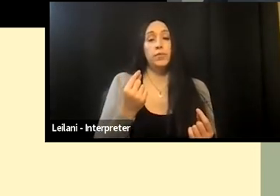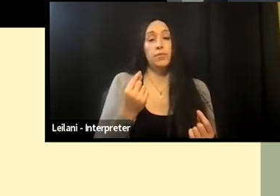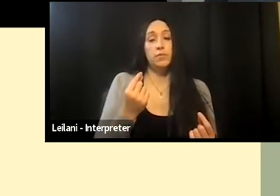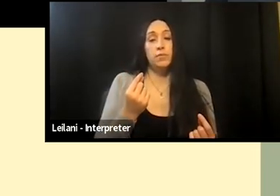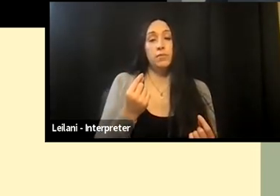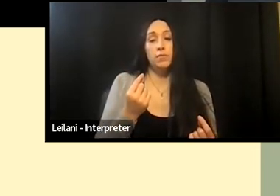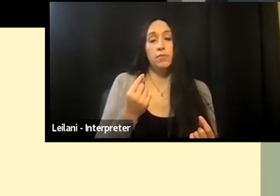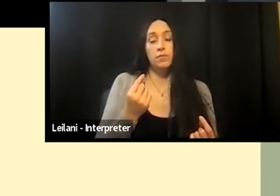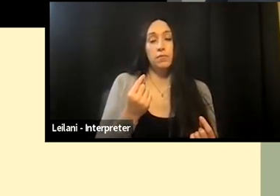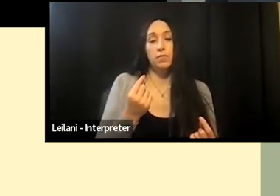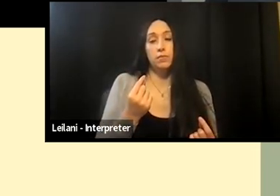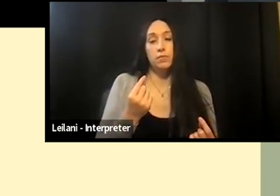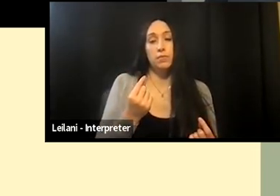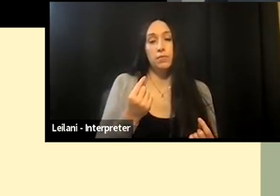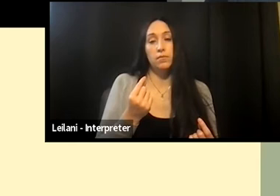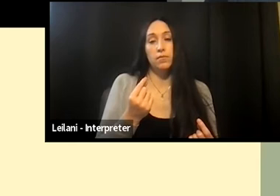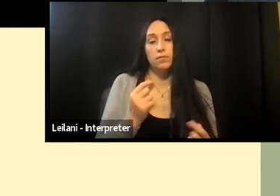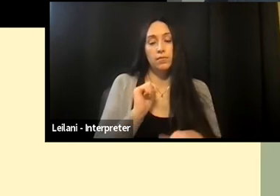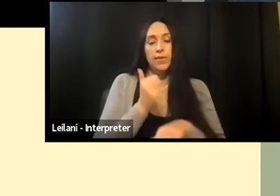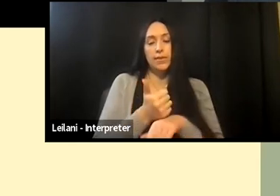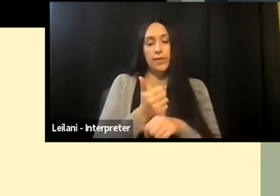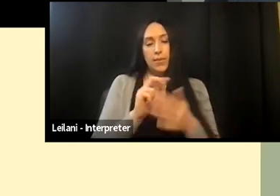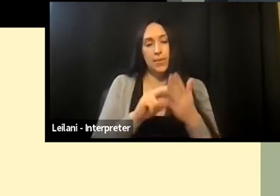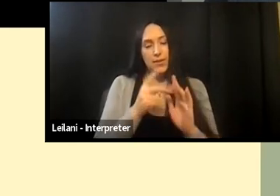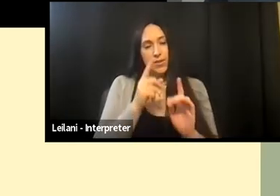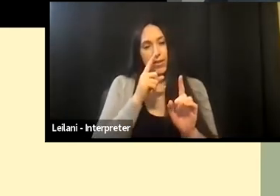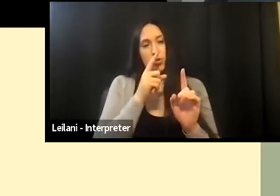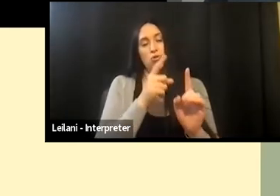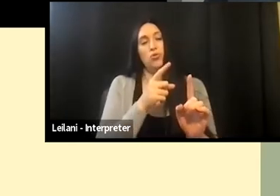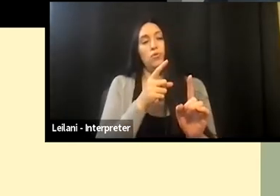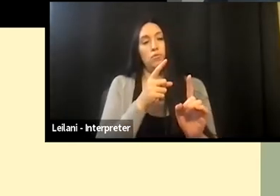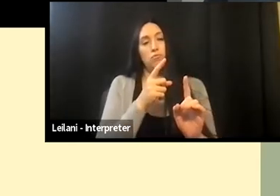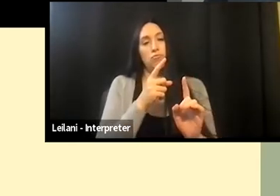and then make an intention to notice your experience in the body.